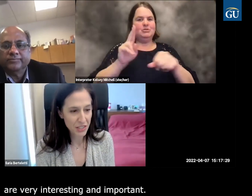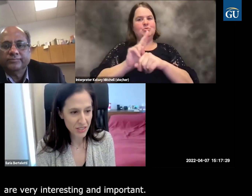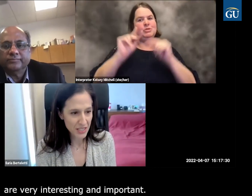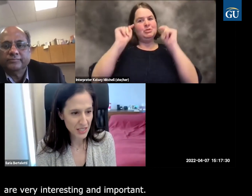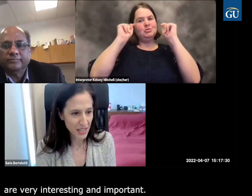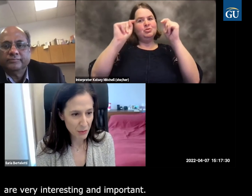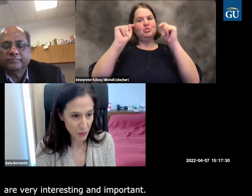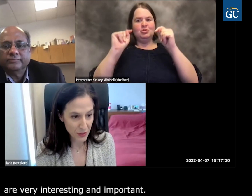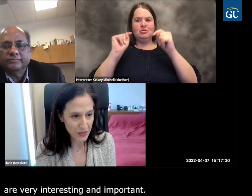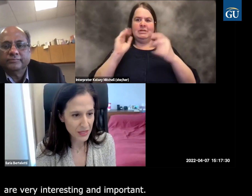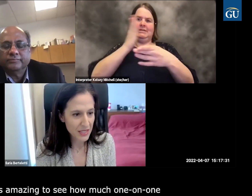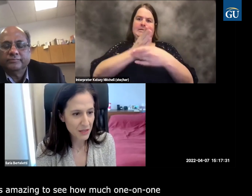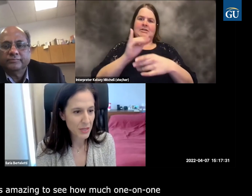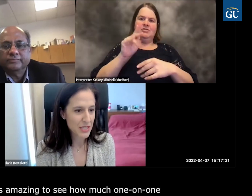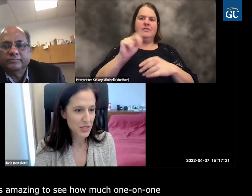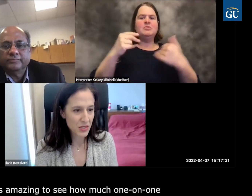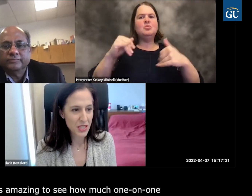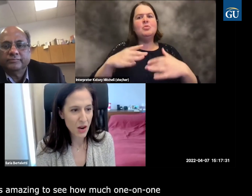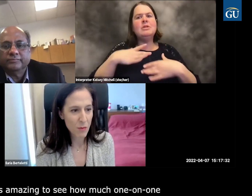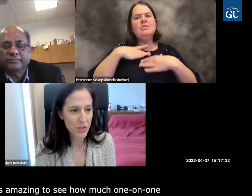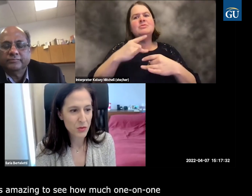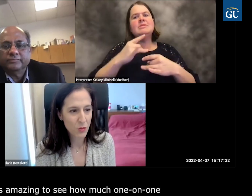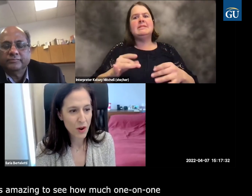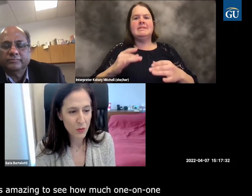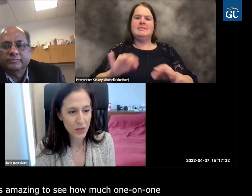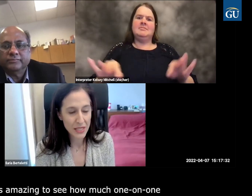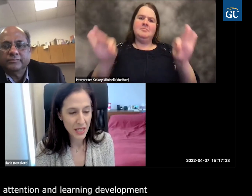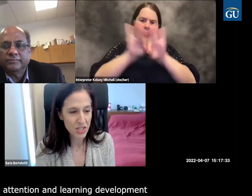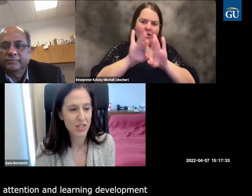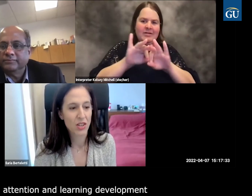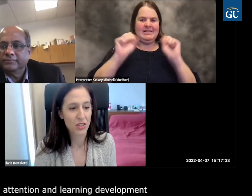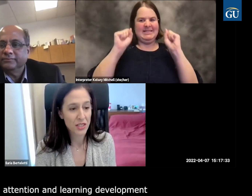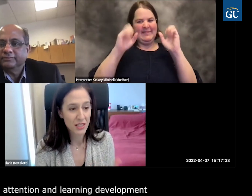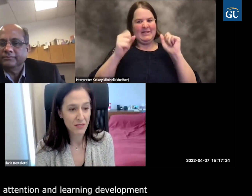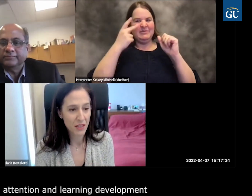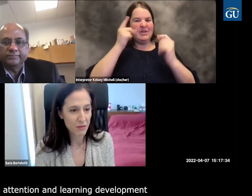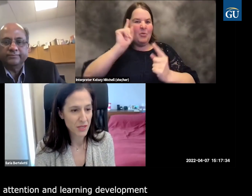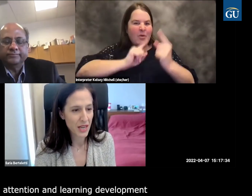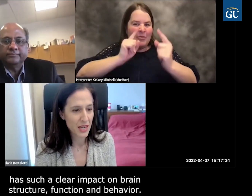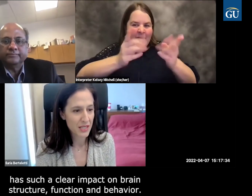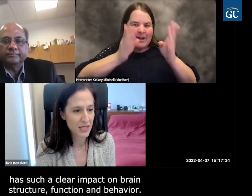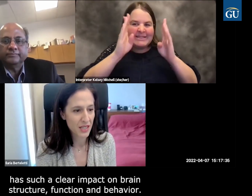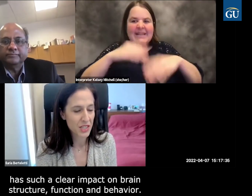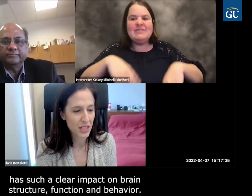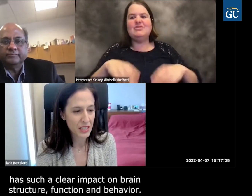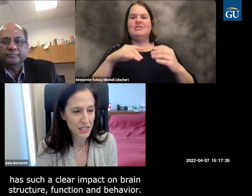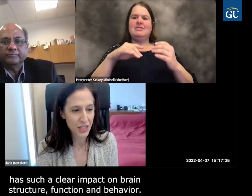interesting and important it's amazing to see how much one-on-one attention and